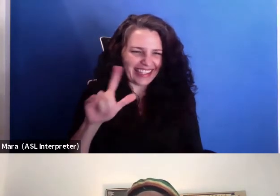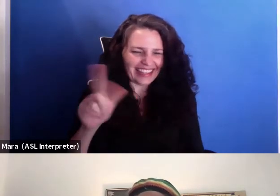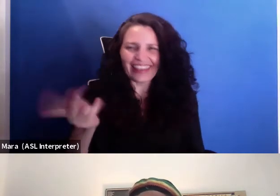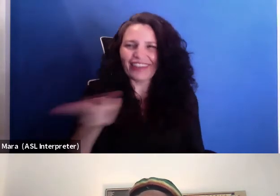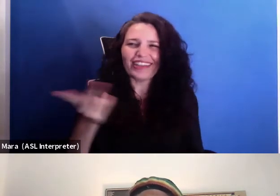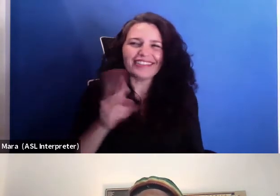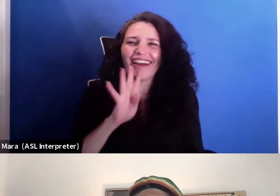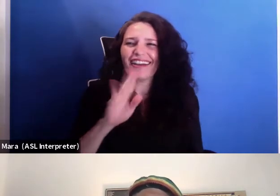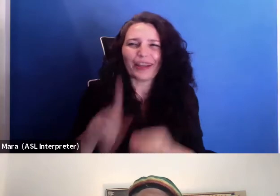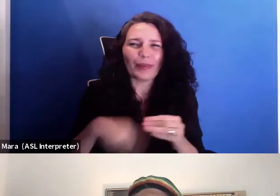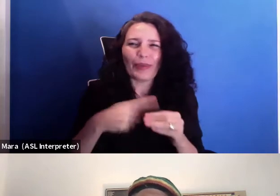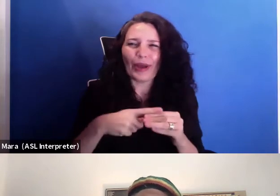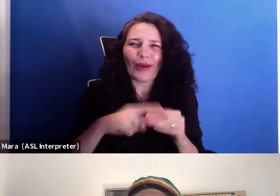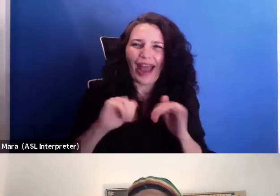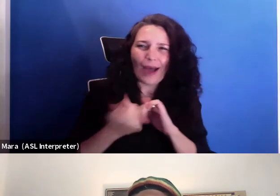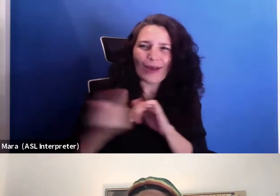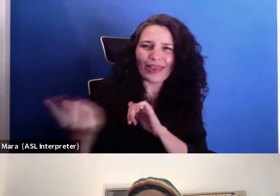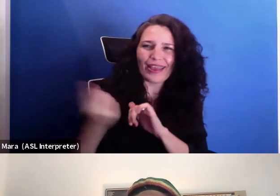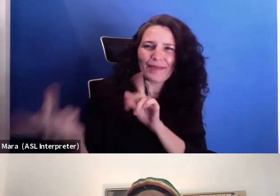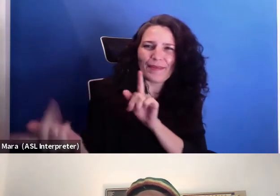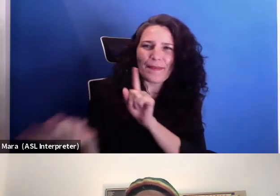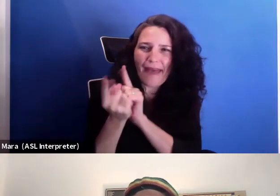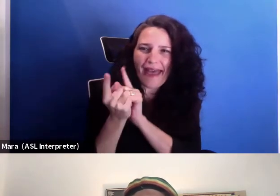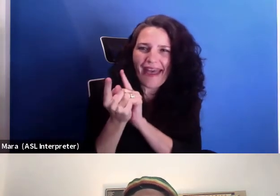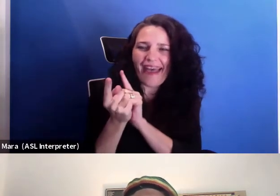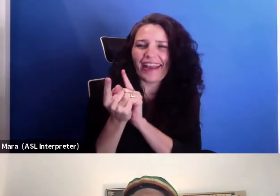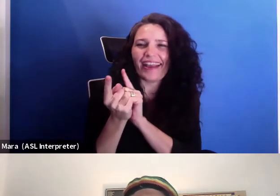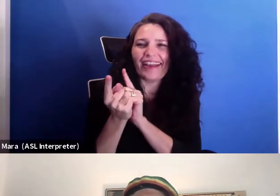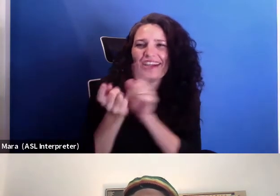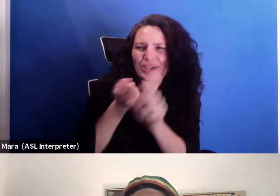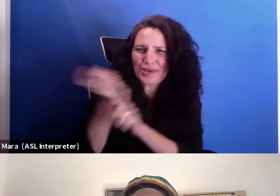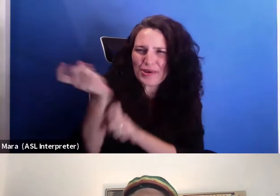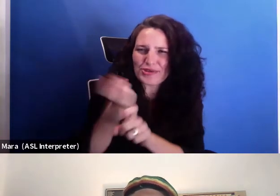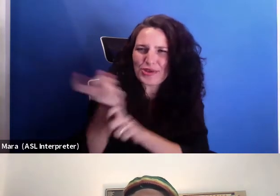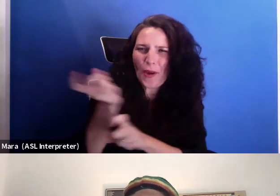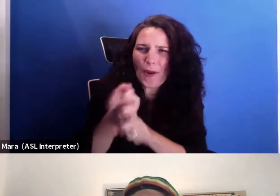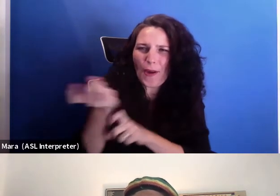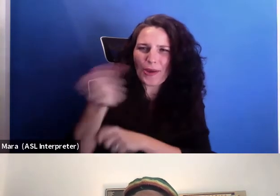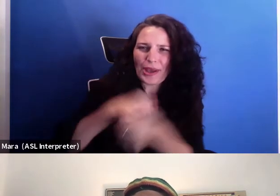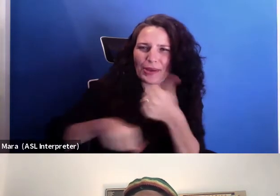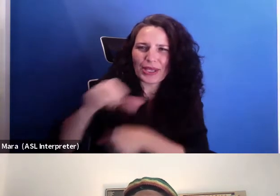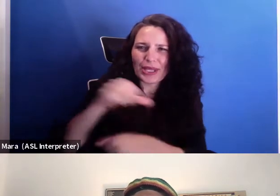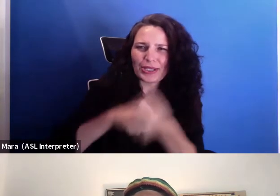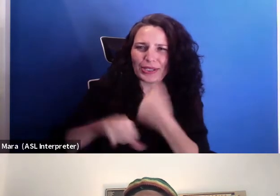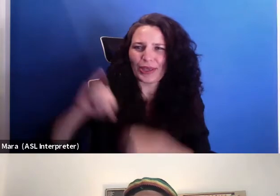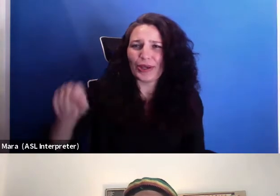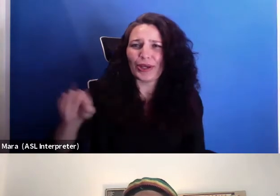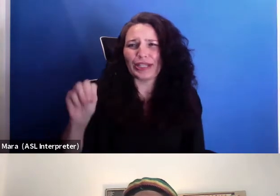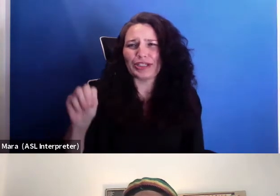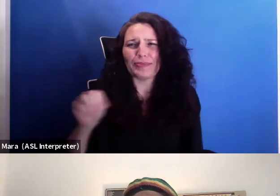I don't know that people know it's Jim laughing in the background, but there's that sense of kind of like warmth and shared experience.